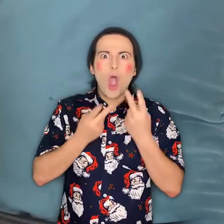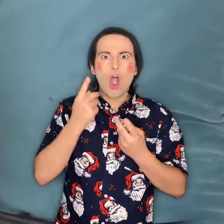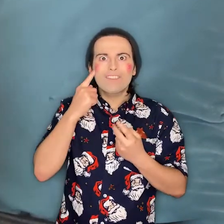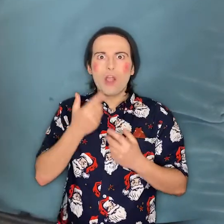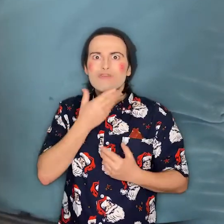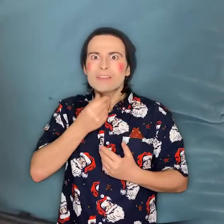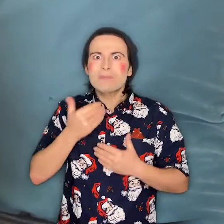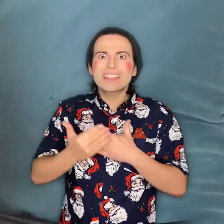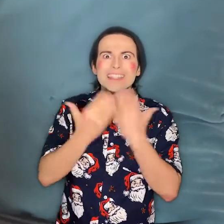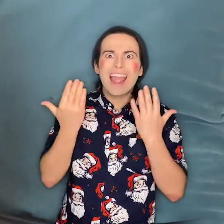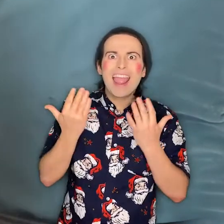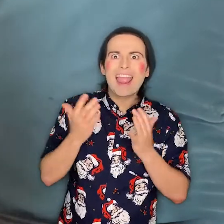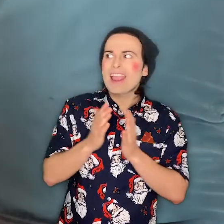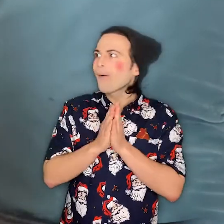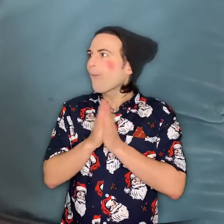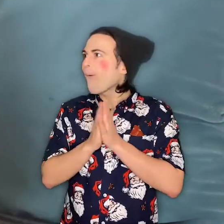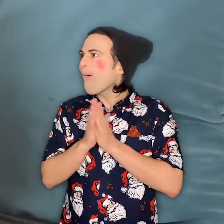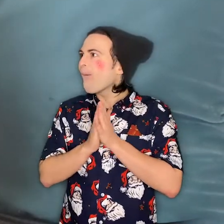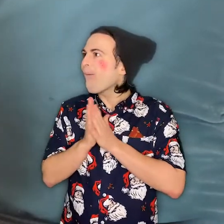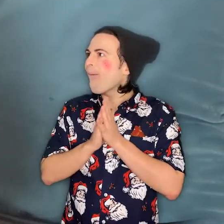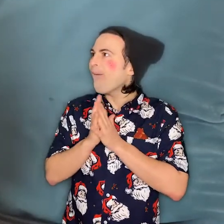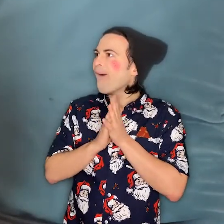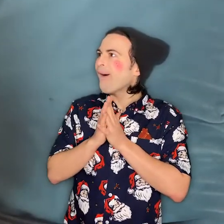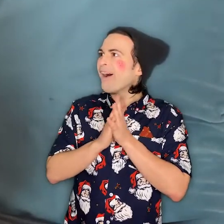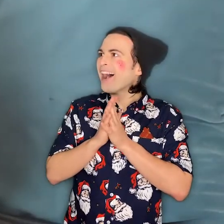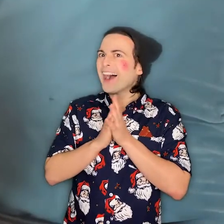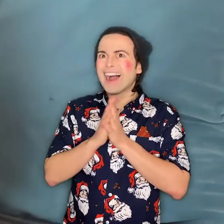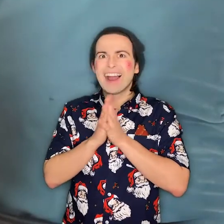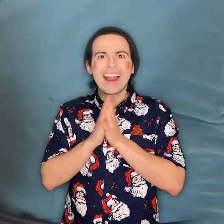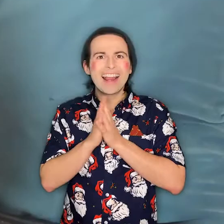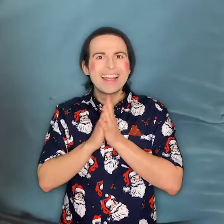Catch you on Christmas day boys and Girls. Seee Yaaaaa